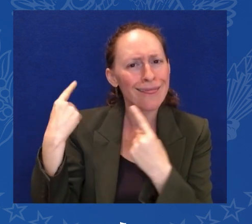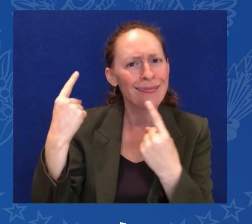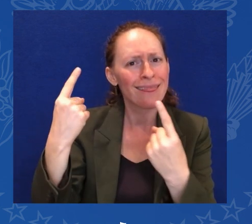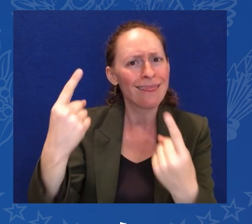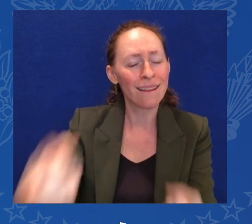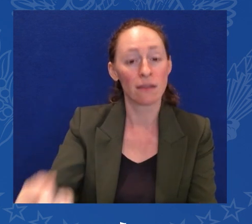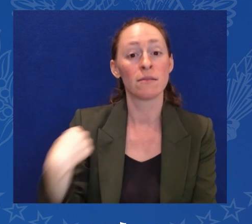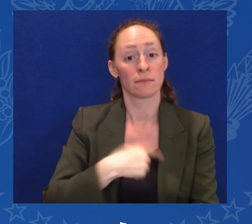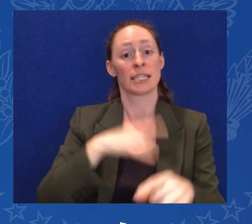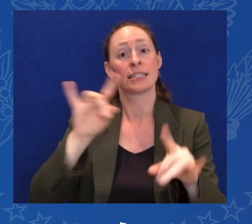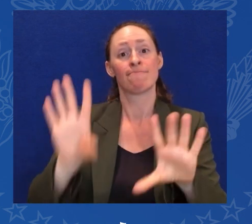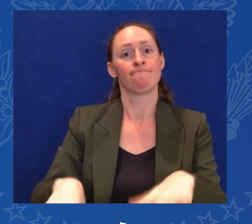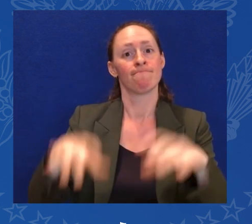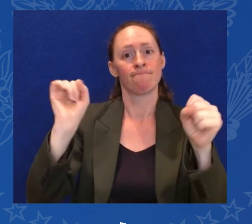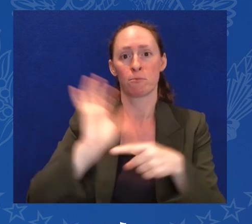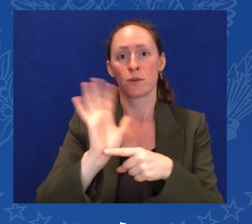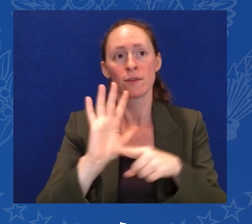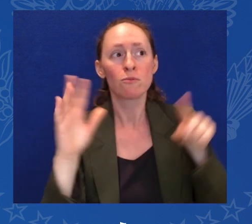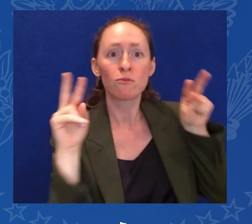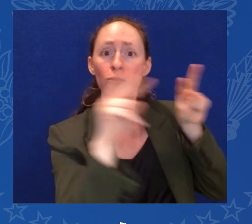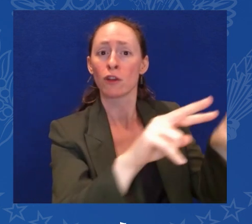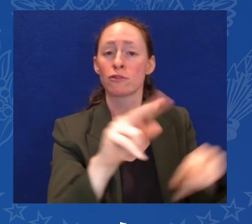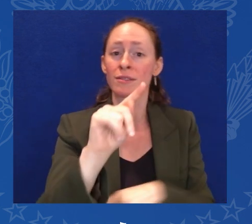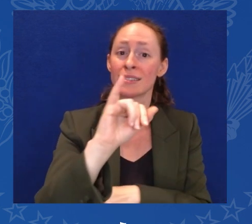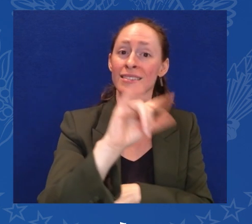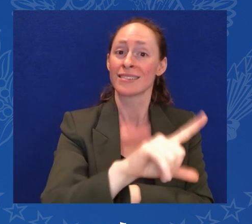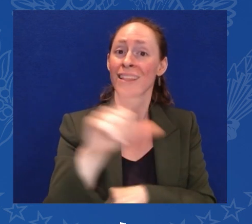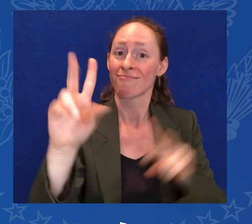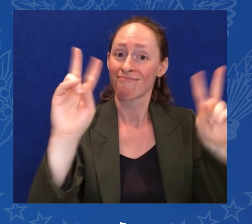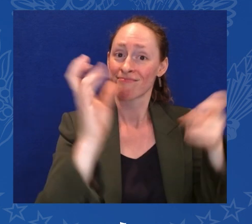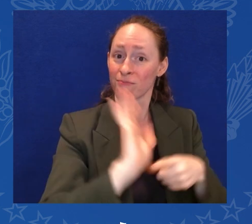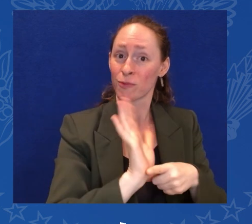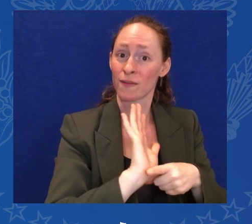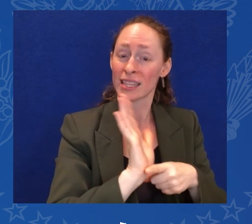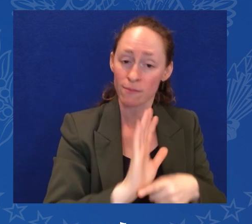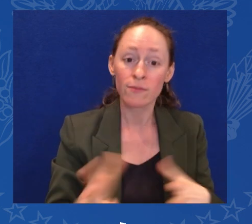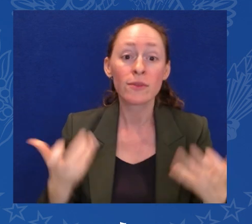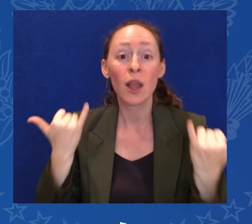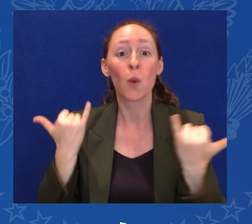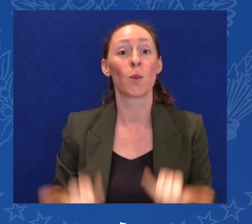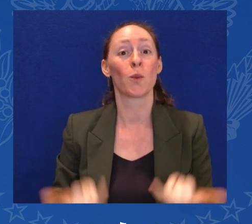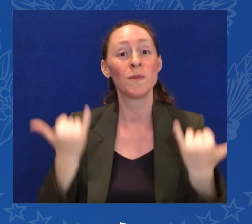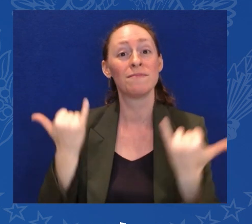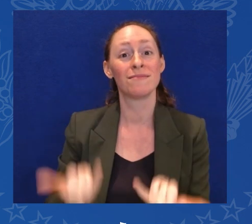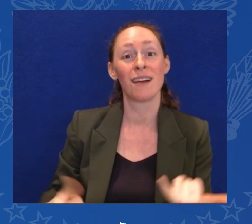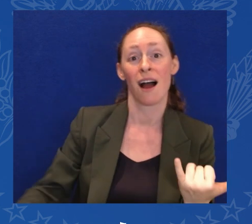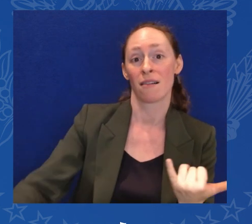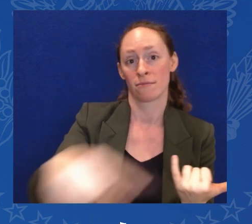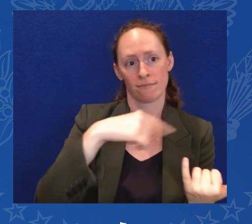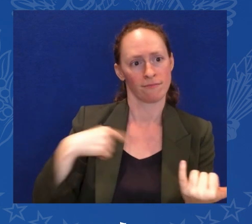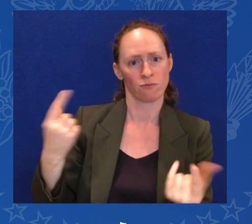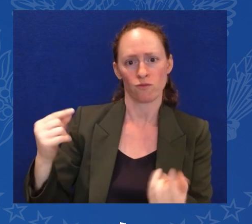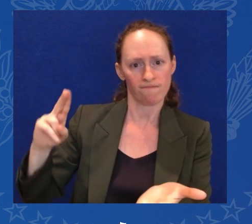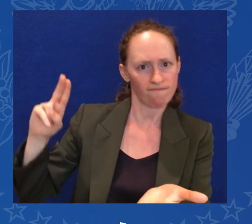designating Emmett Till and Mamie Till-Mobley National Monument